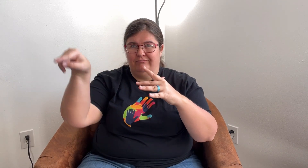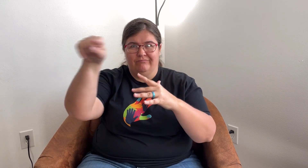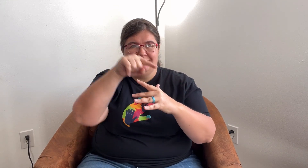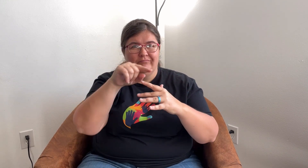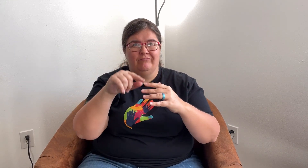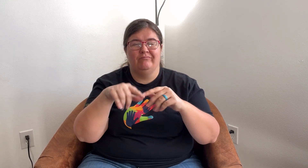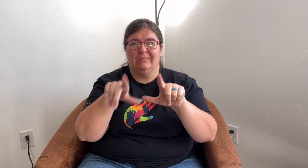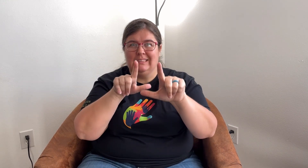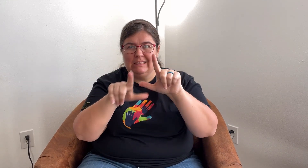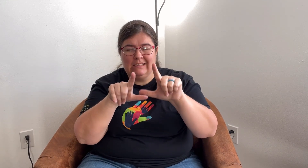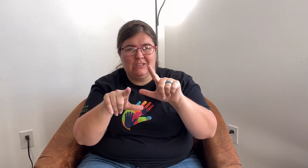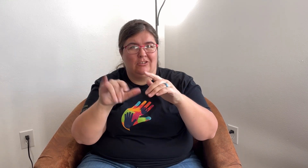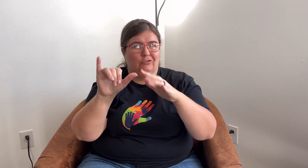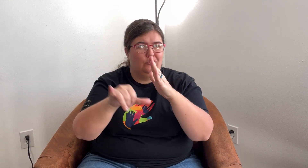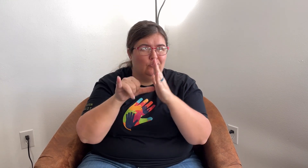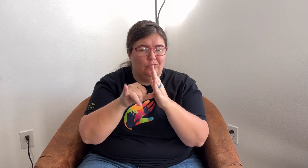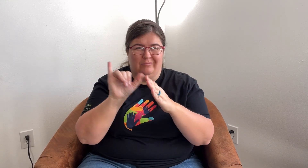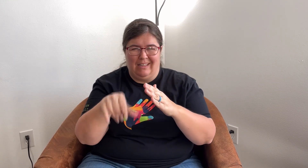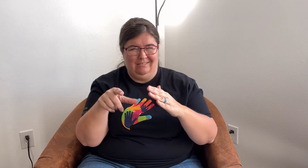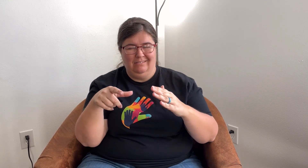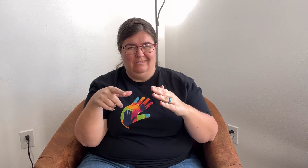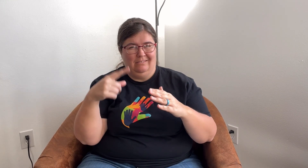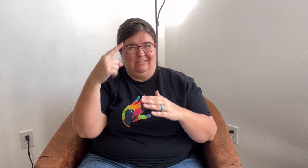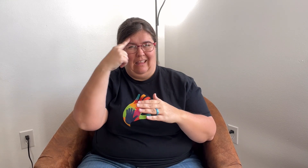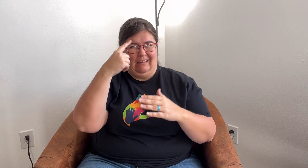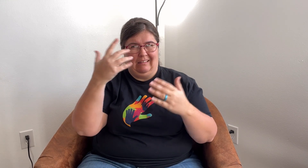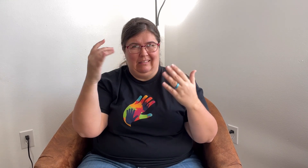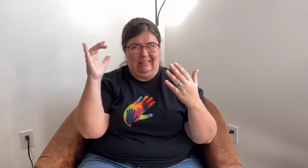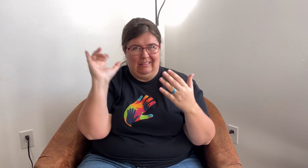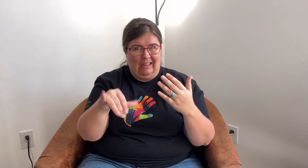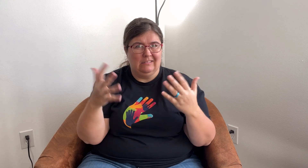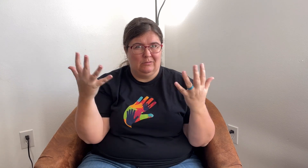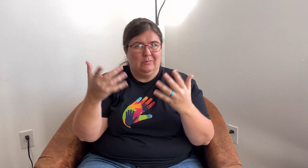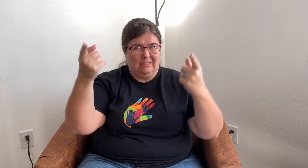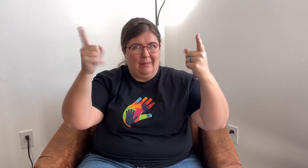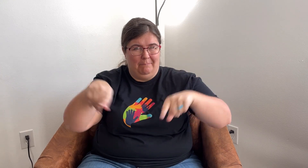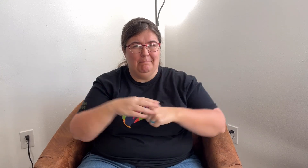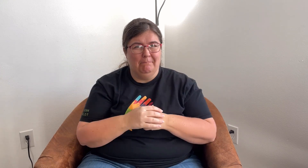online, on TikTok, on YouTube, I think this is what's happening.